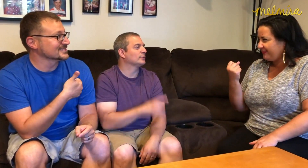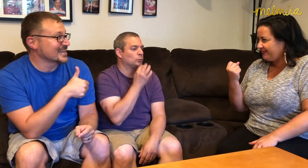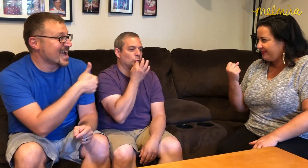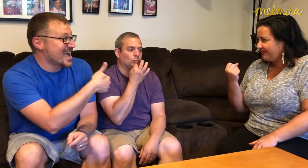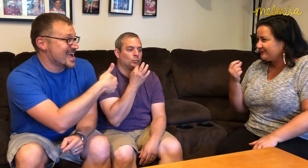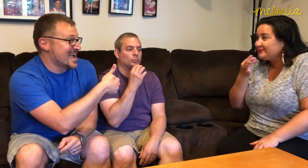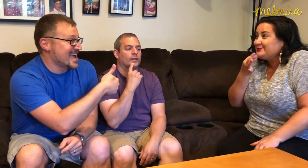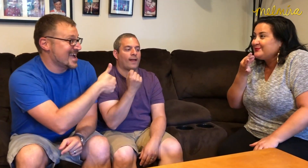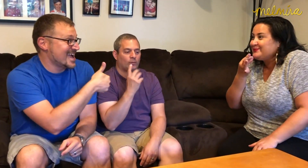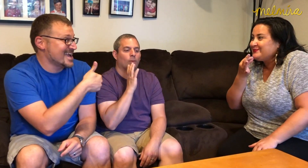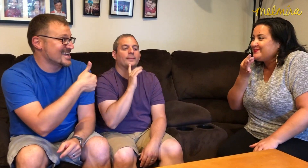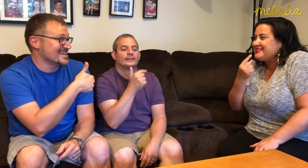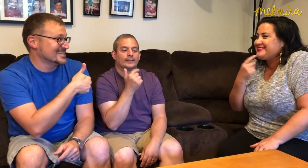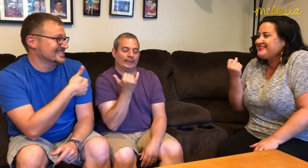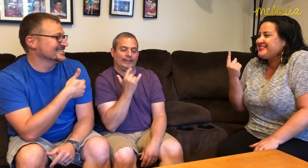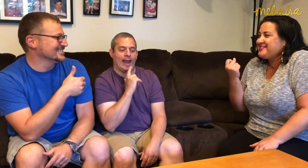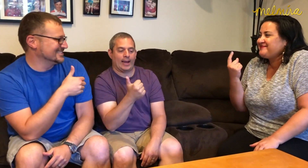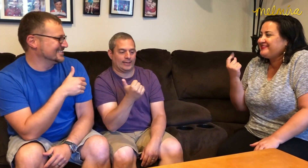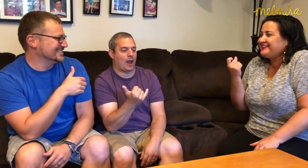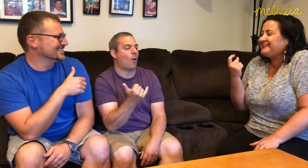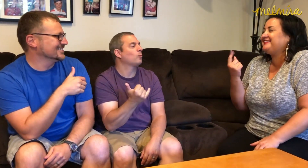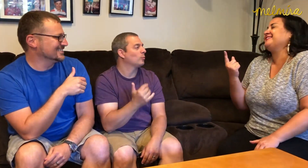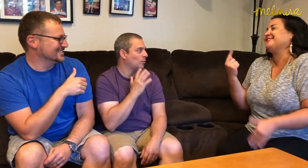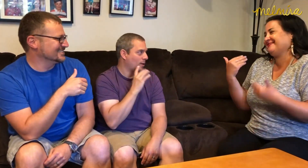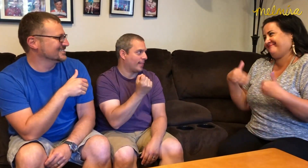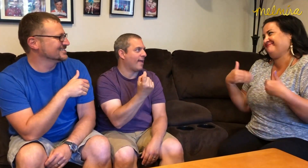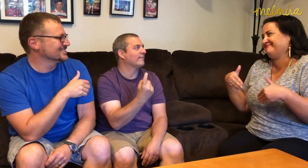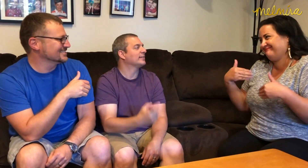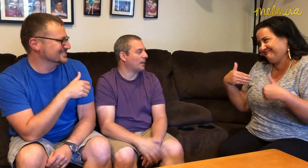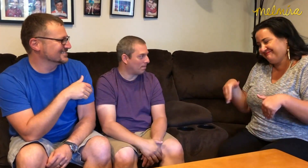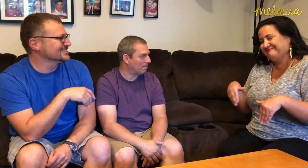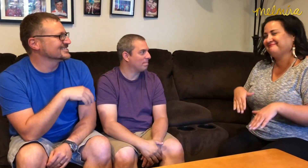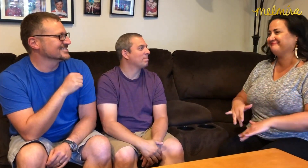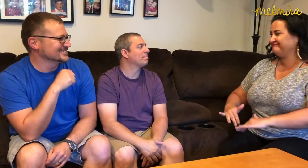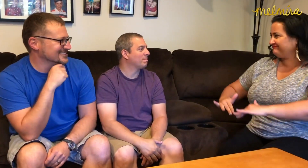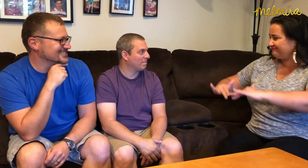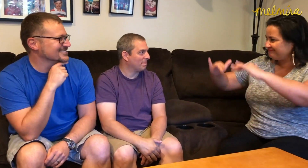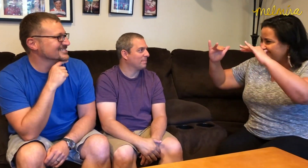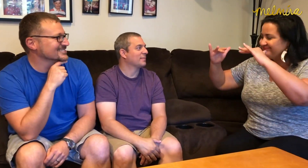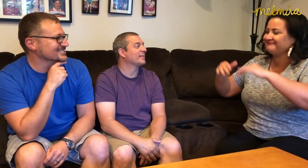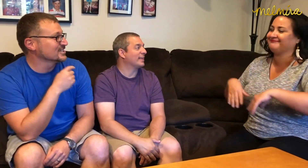Ten years old. They'll be eleven soon. Wow, they've grown up fast!